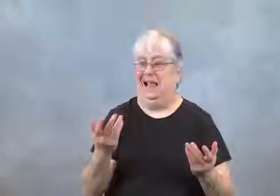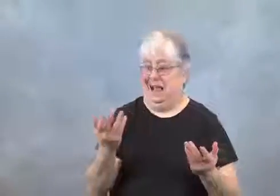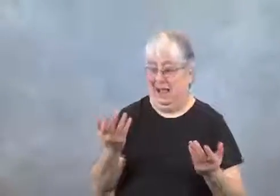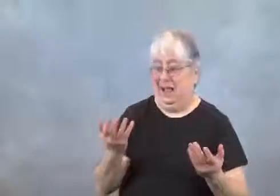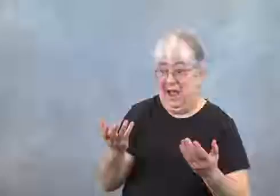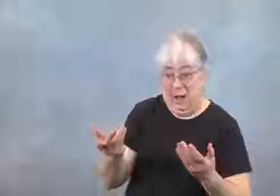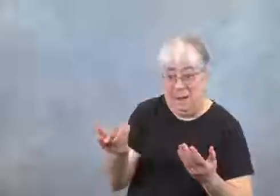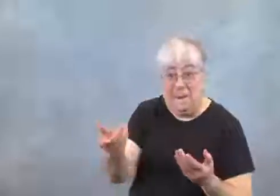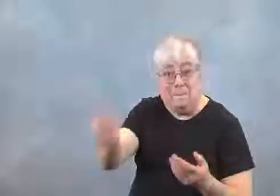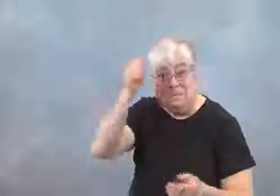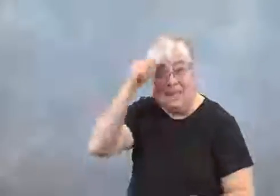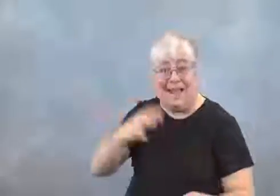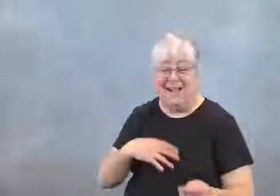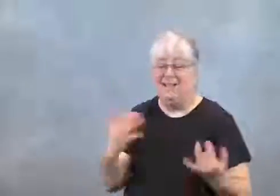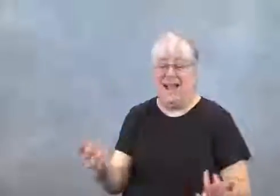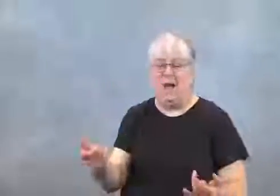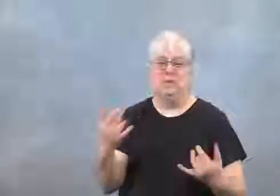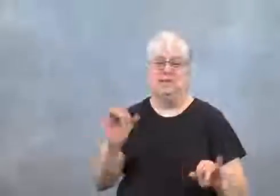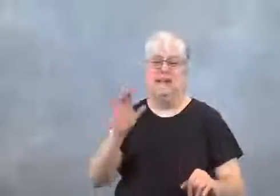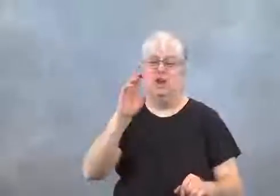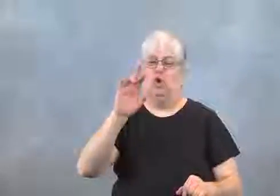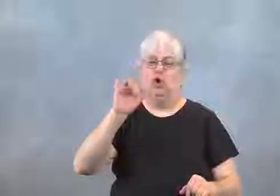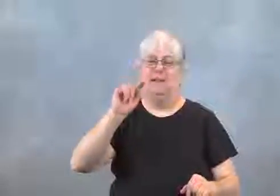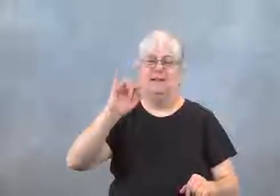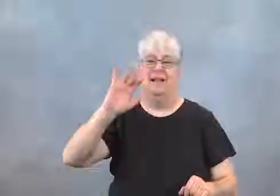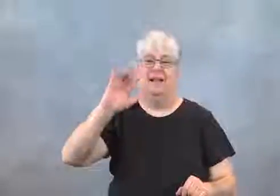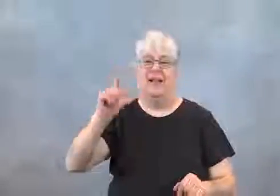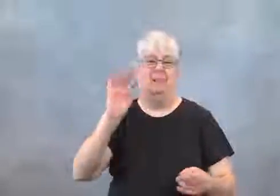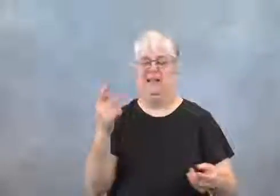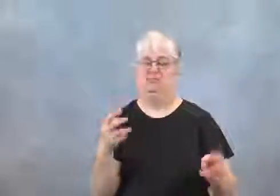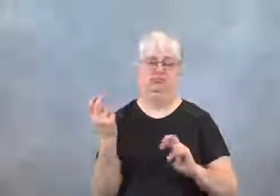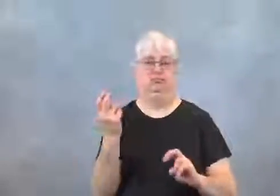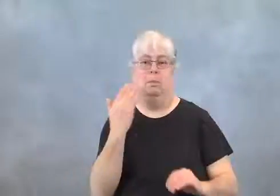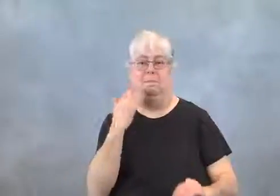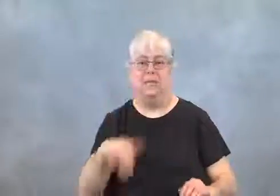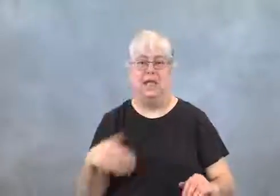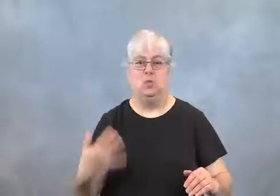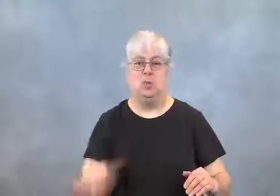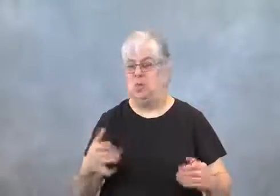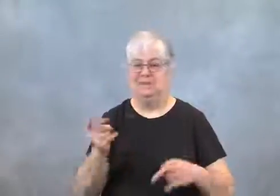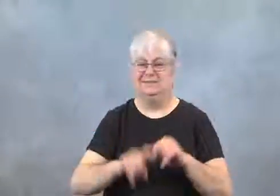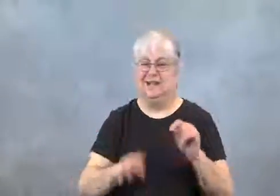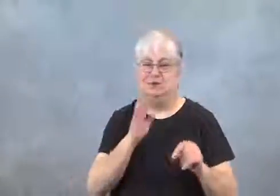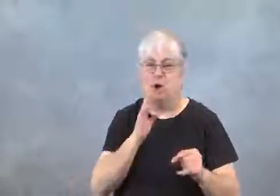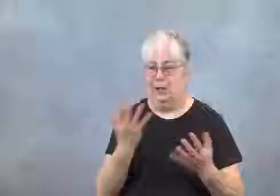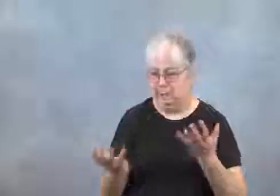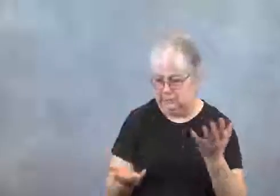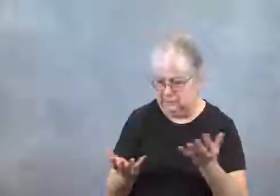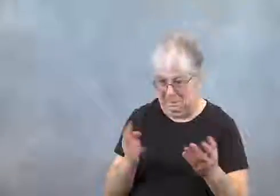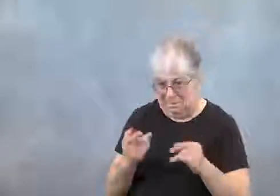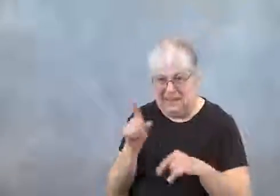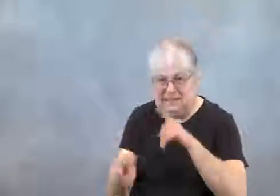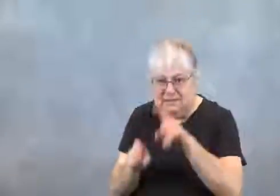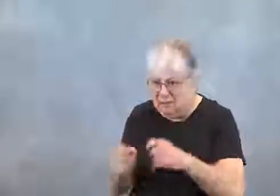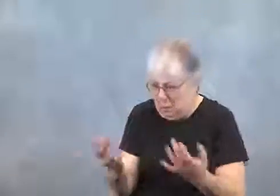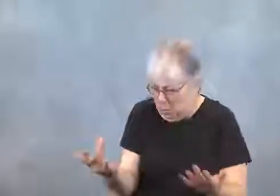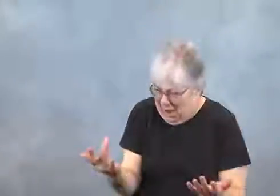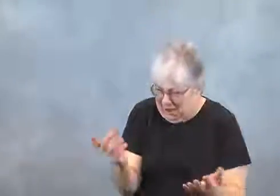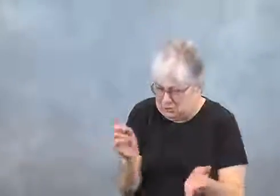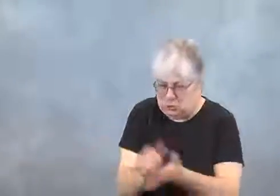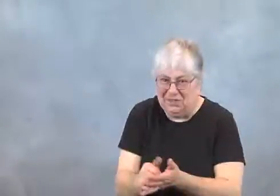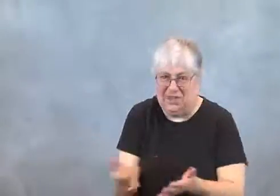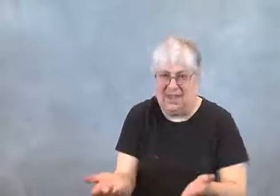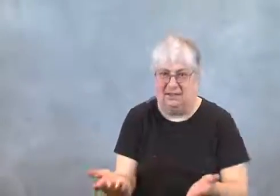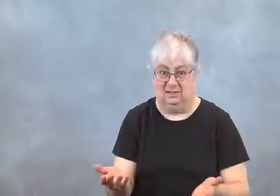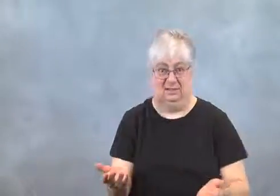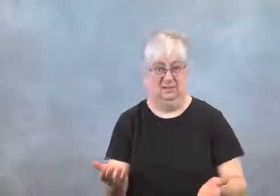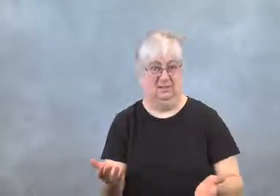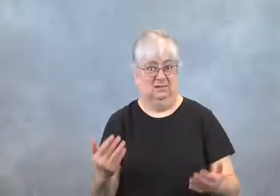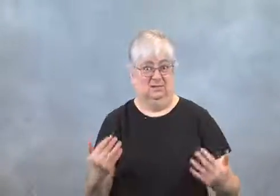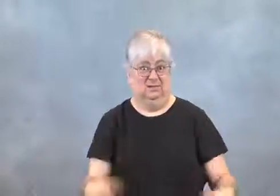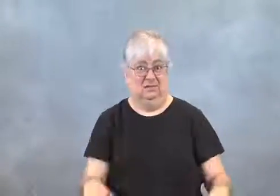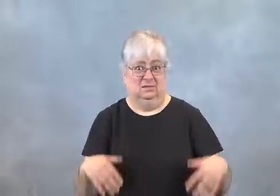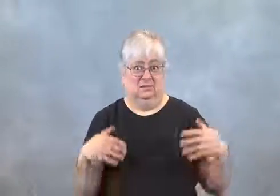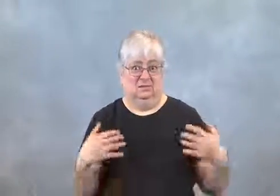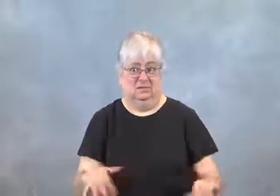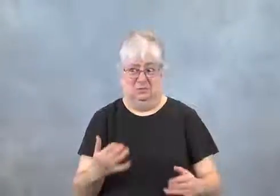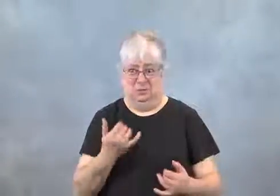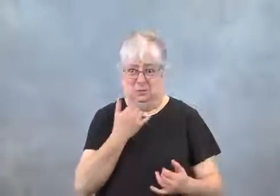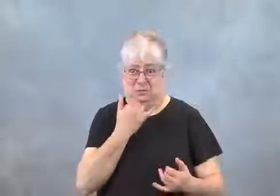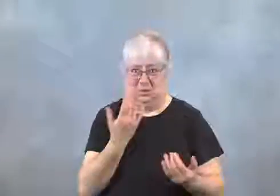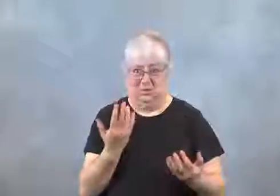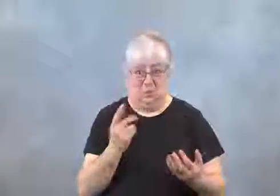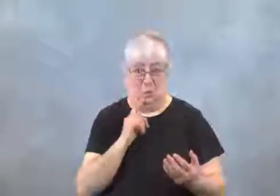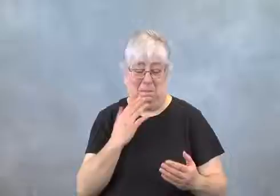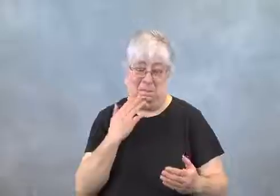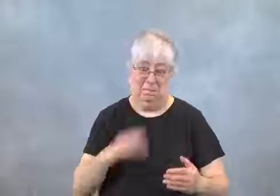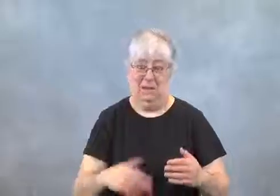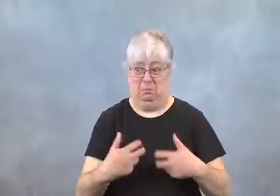He's still in critical condition, and not able to talk.